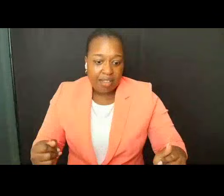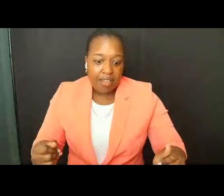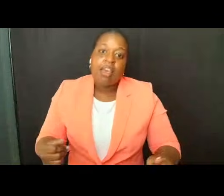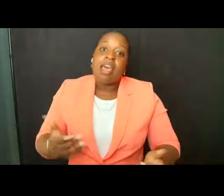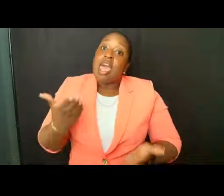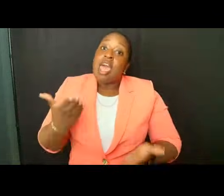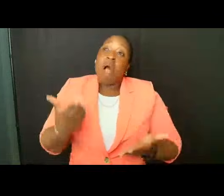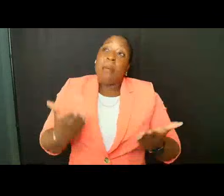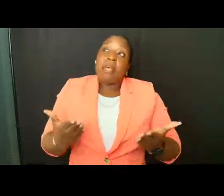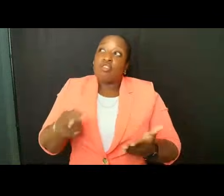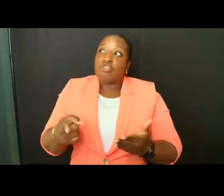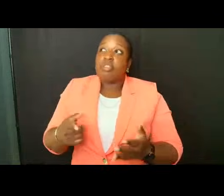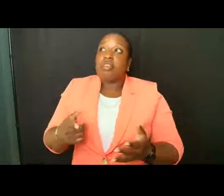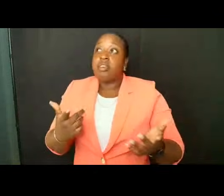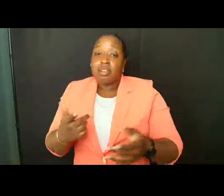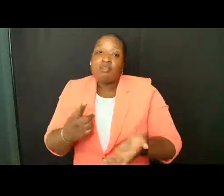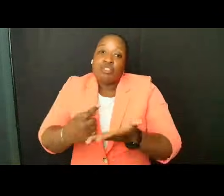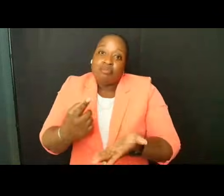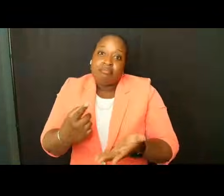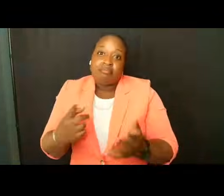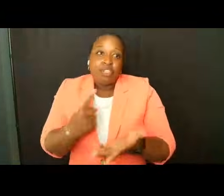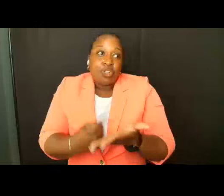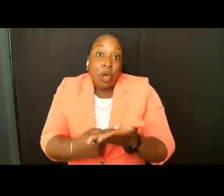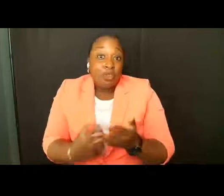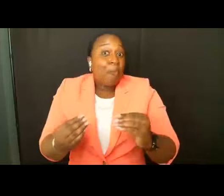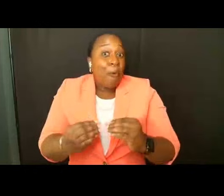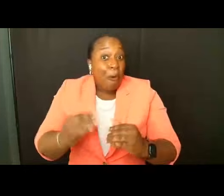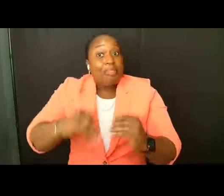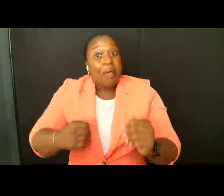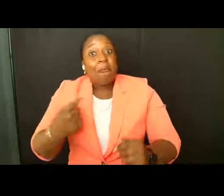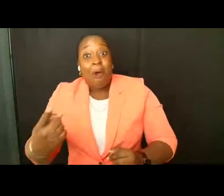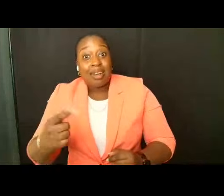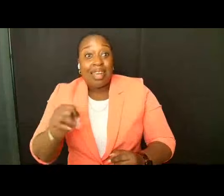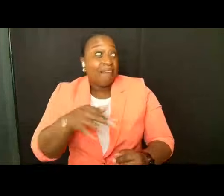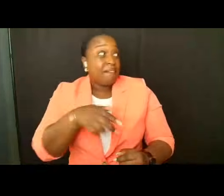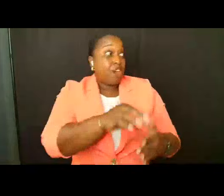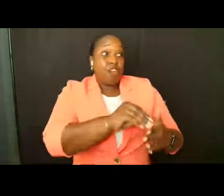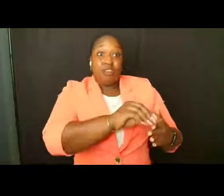one because it depends on what their outcome was, you're going to get a different opinion.